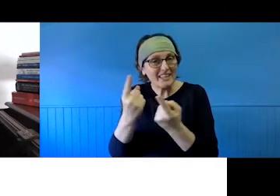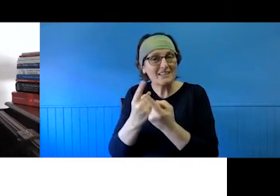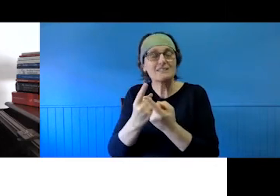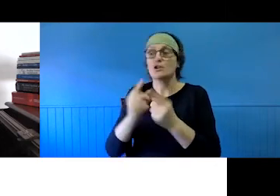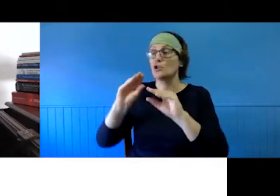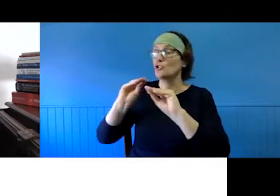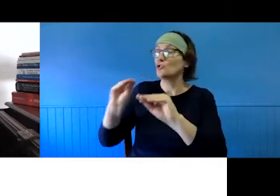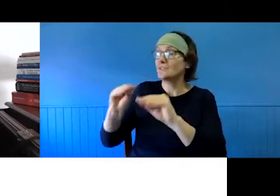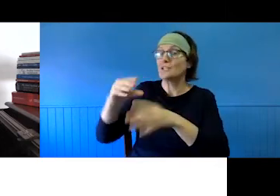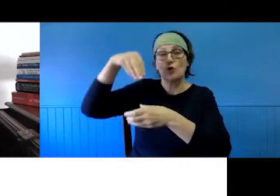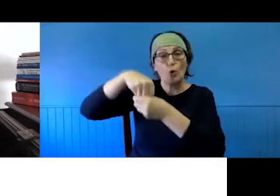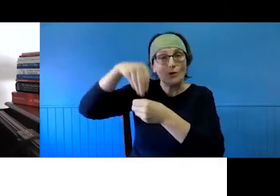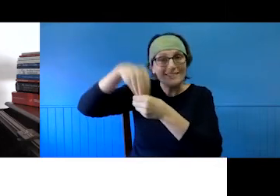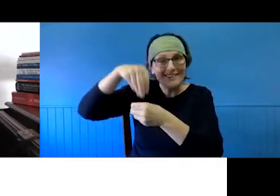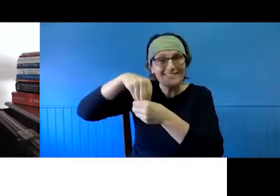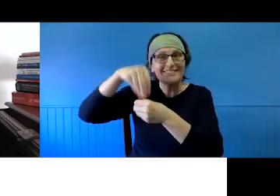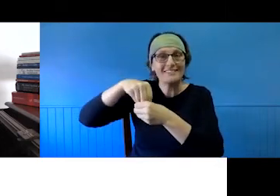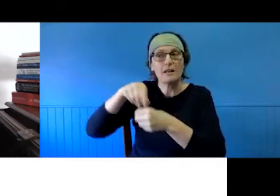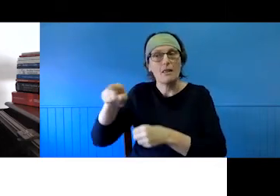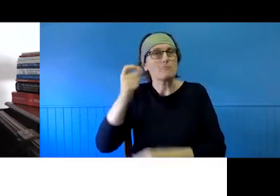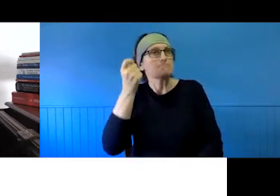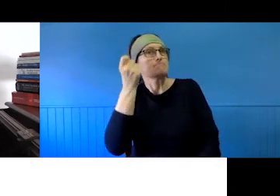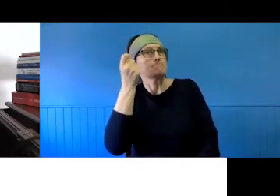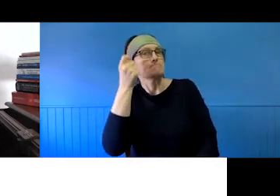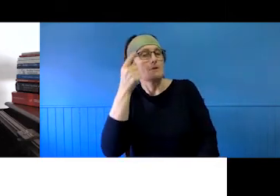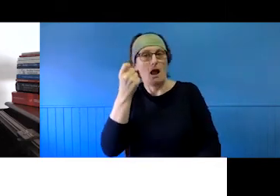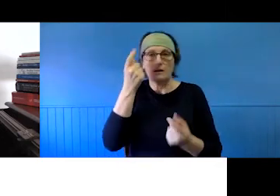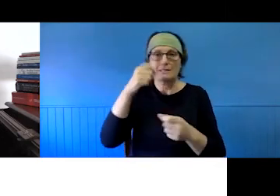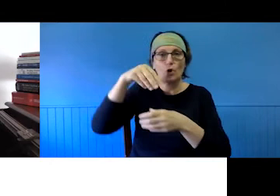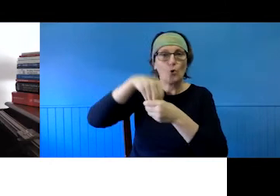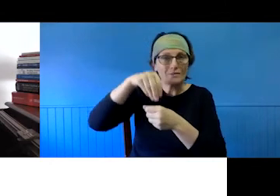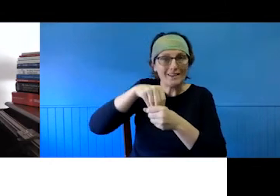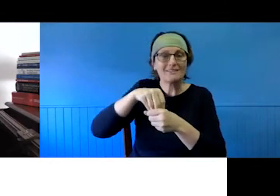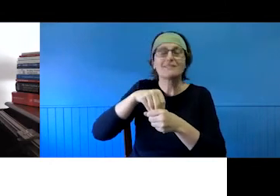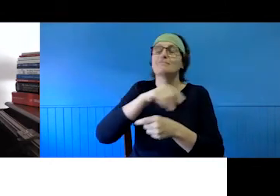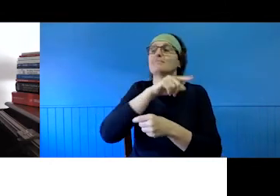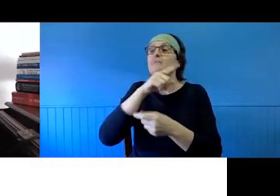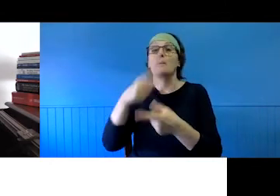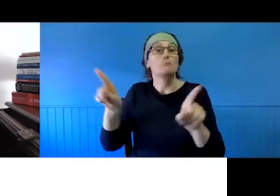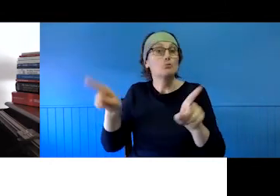content, that's how students get connected to the content. In music we have